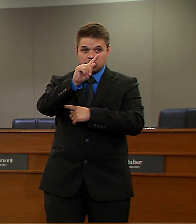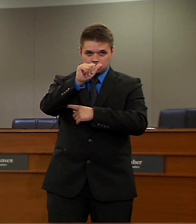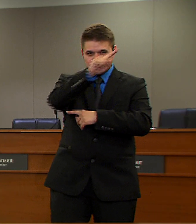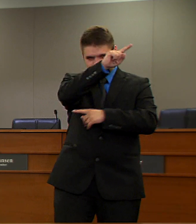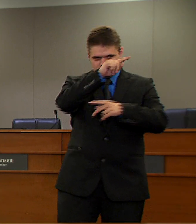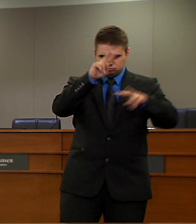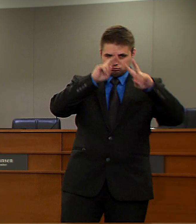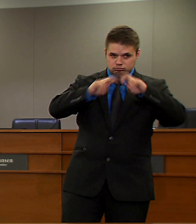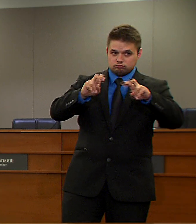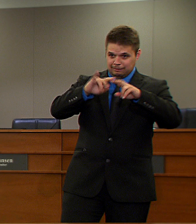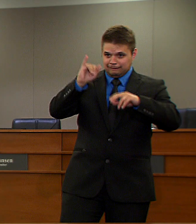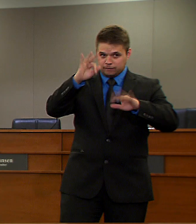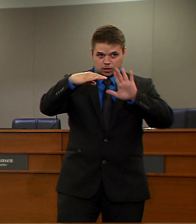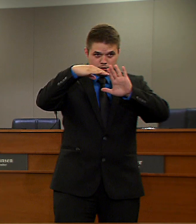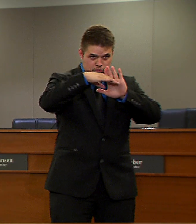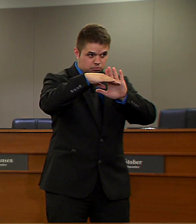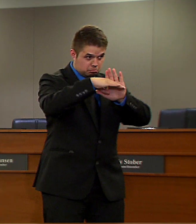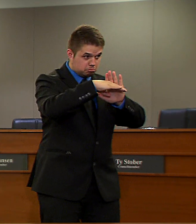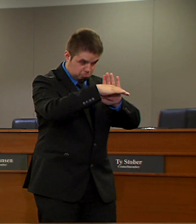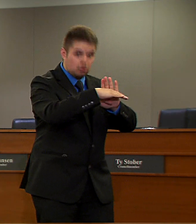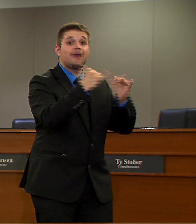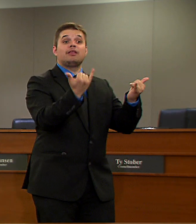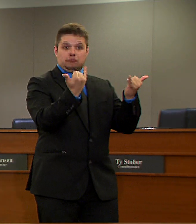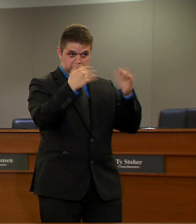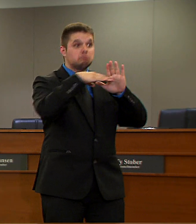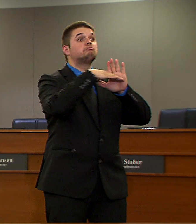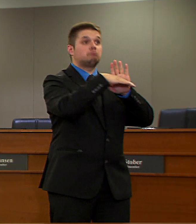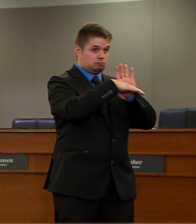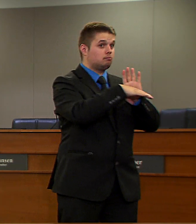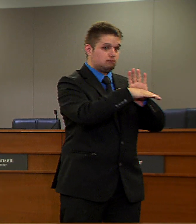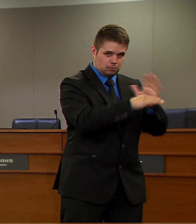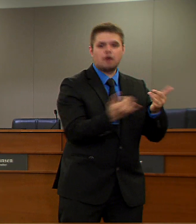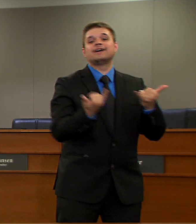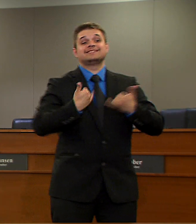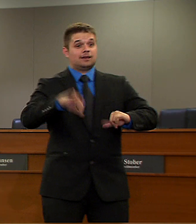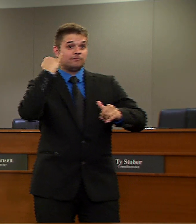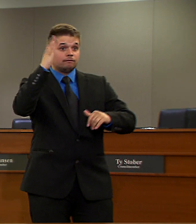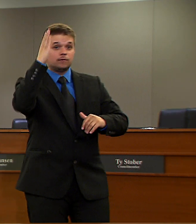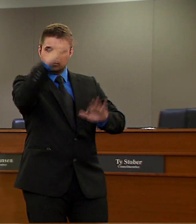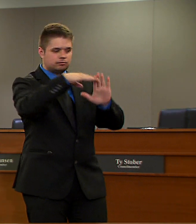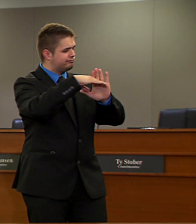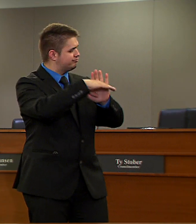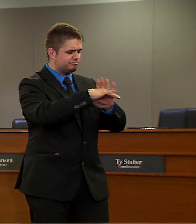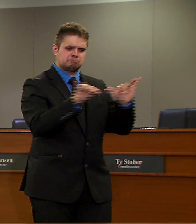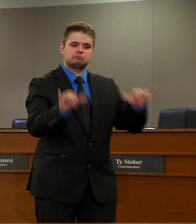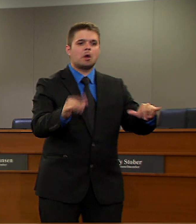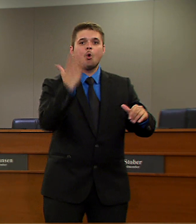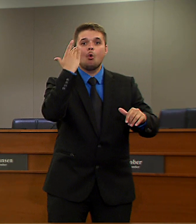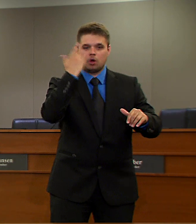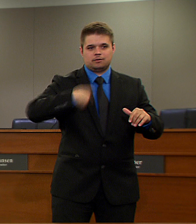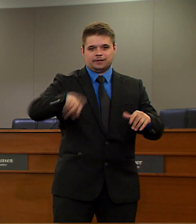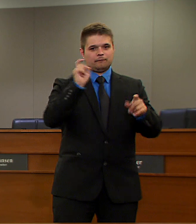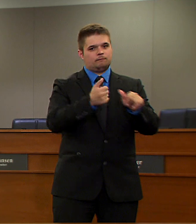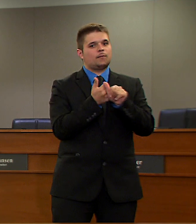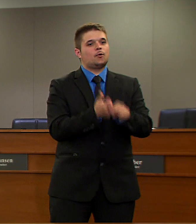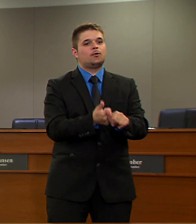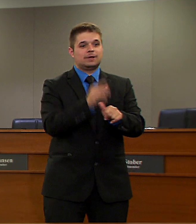So it's important that we keep practicing physical distancing and especially this weekend when the temperatures are expected to